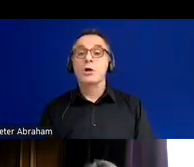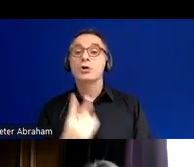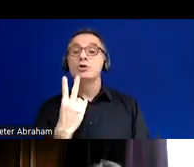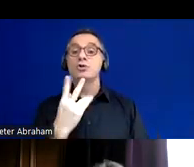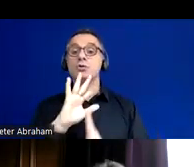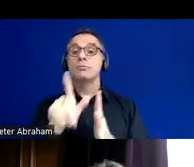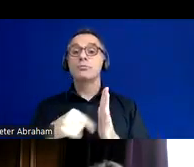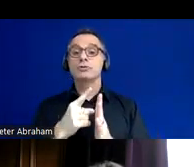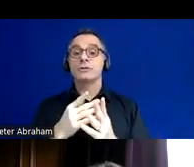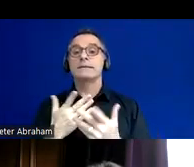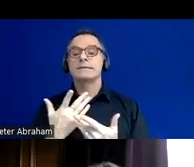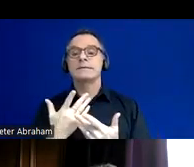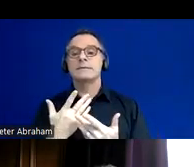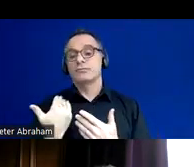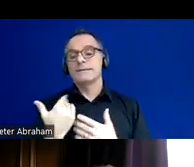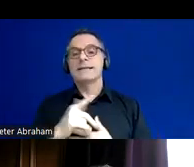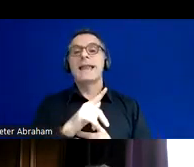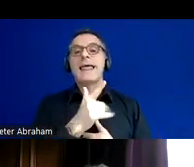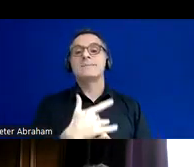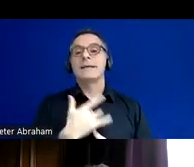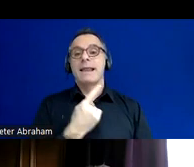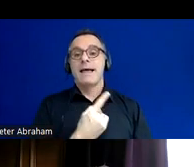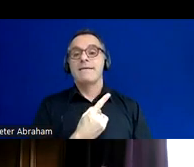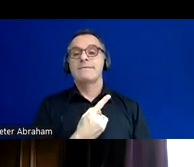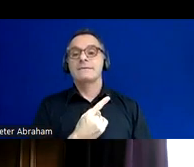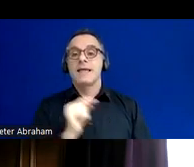fairly recently, was 'Lesbian lives' (2019 - 2021) - and that was a partnership between the